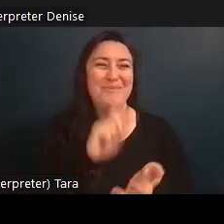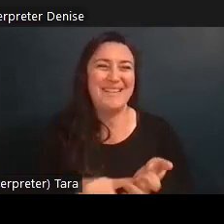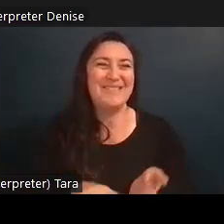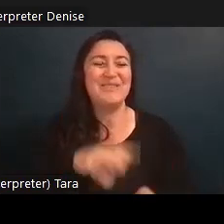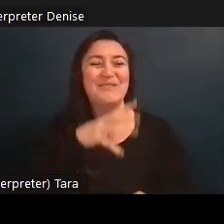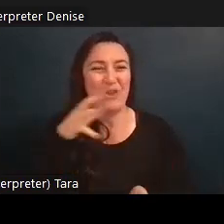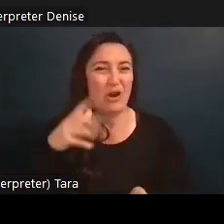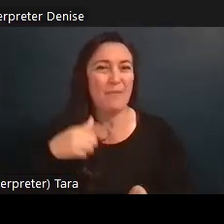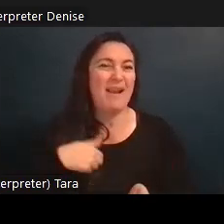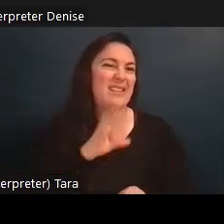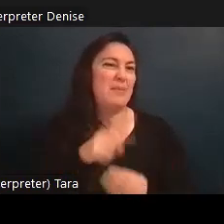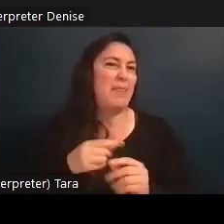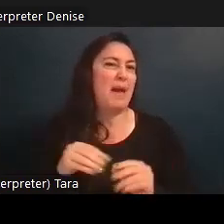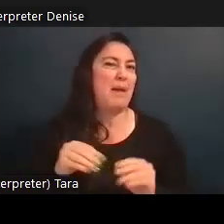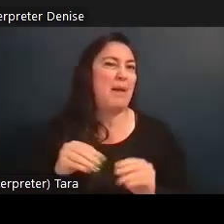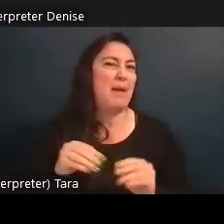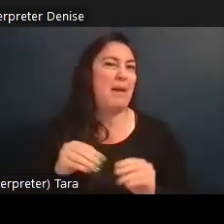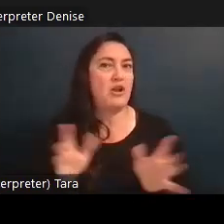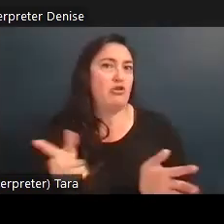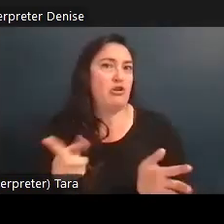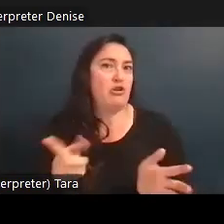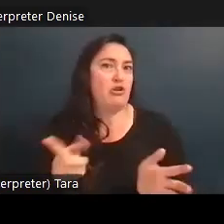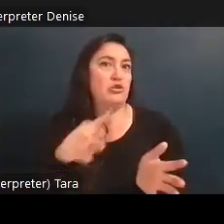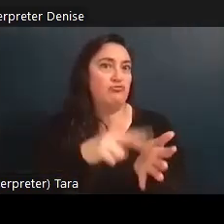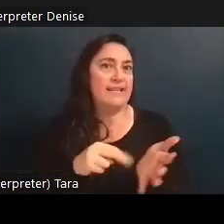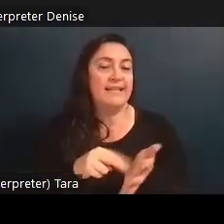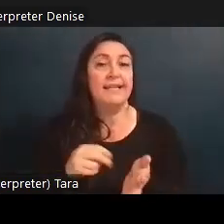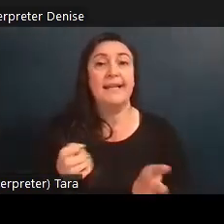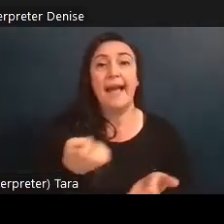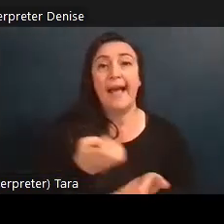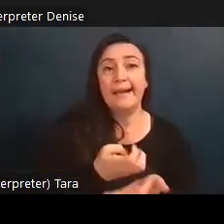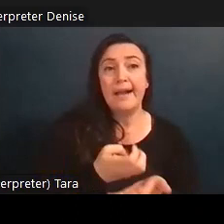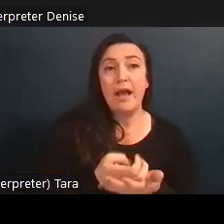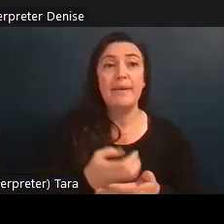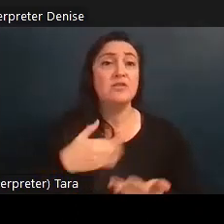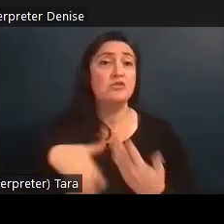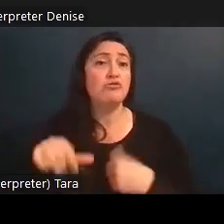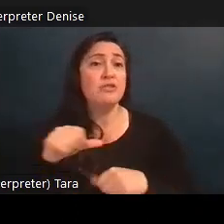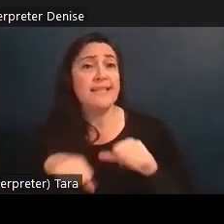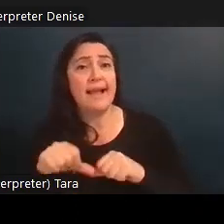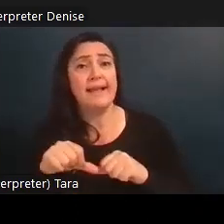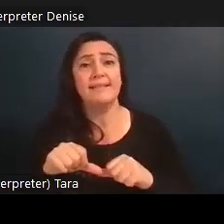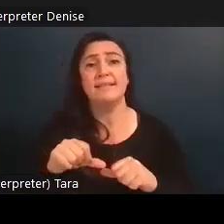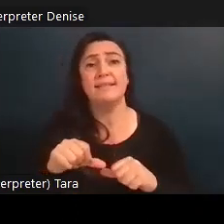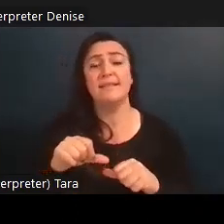these out. They range from economics to social science to rangeland ecology.